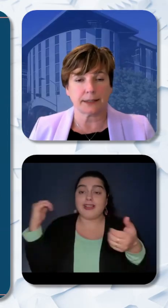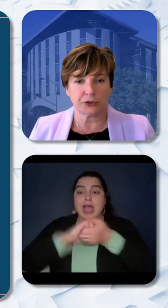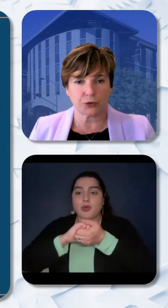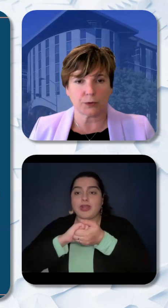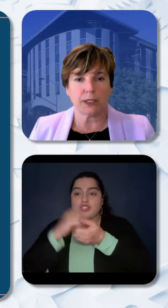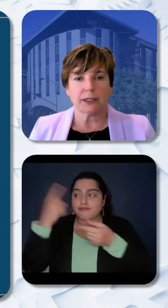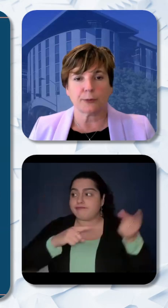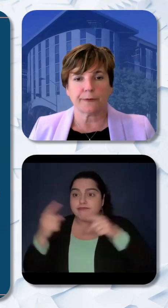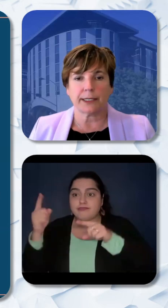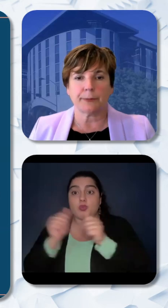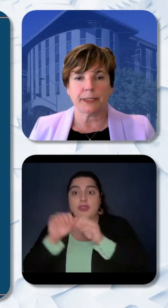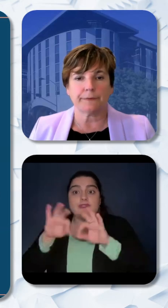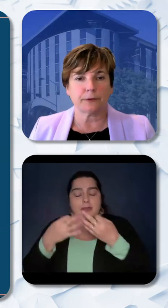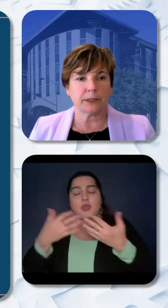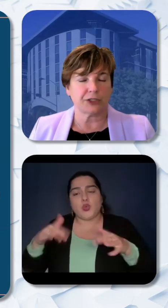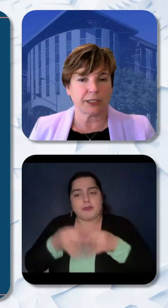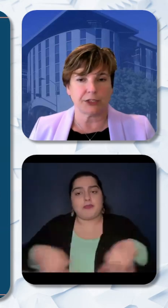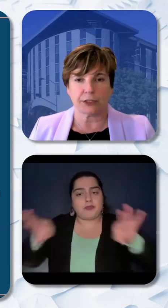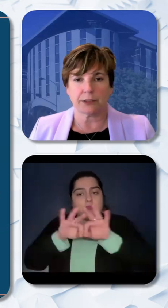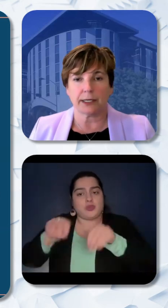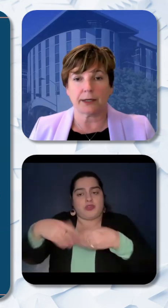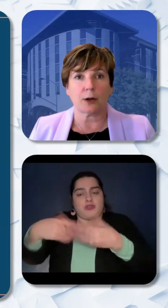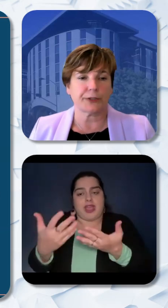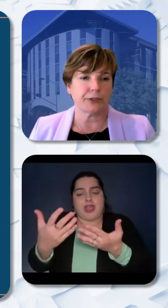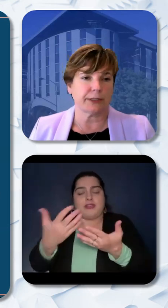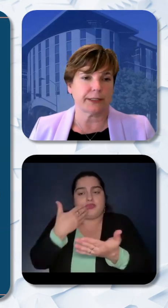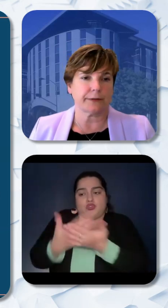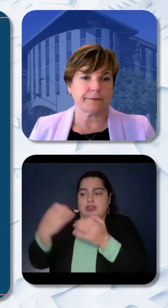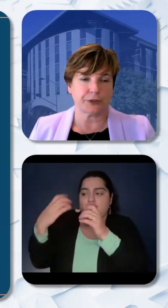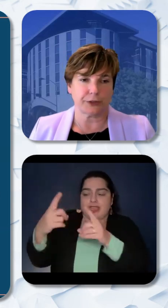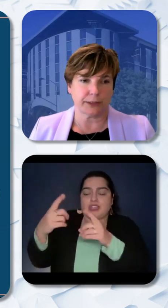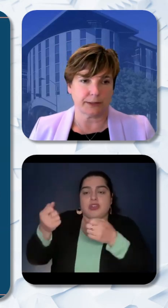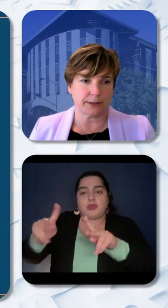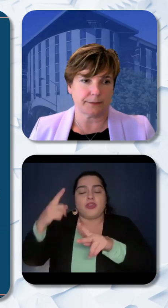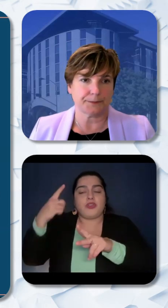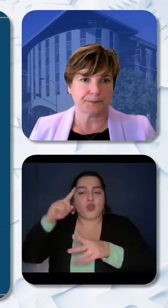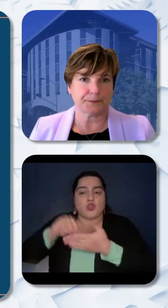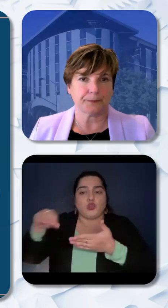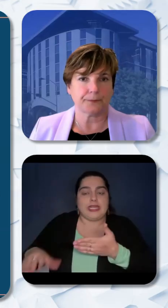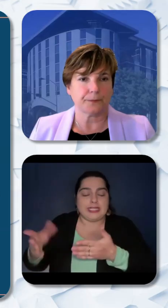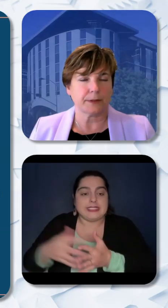essential to providing meaningful education and opportunities for students.